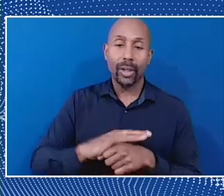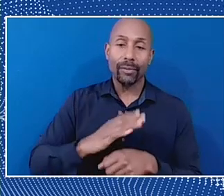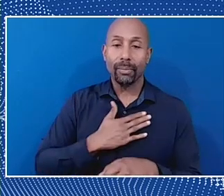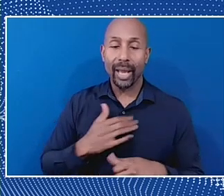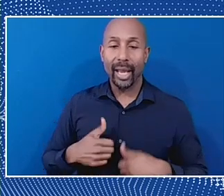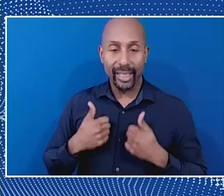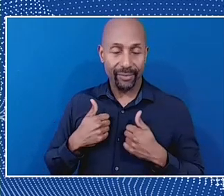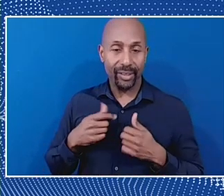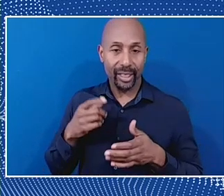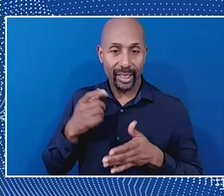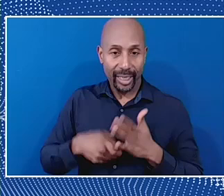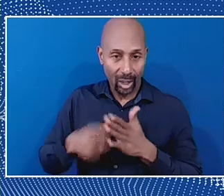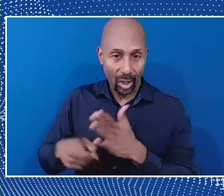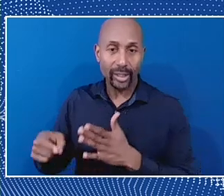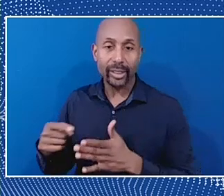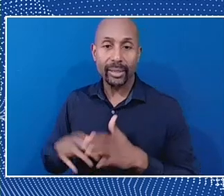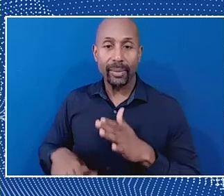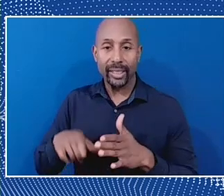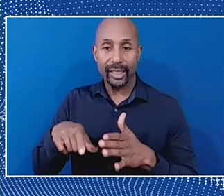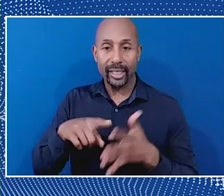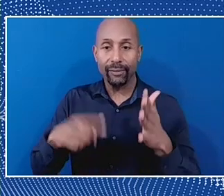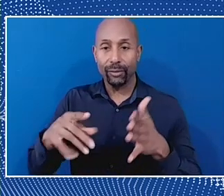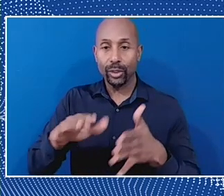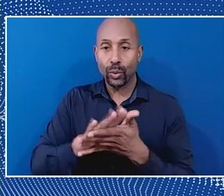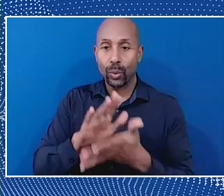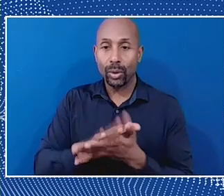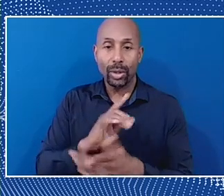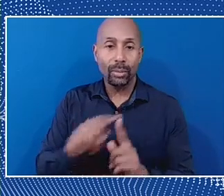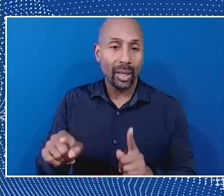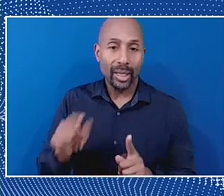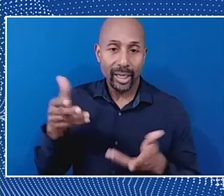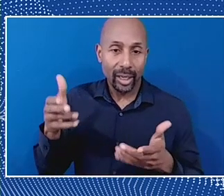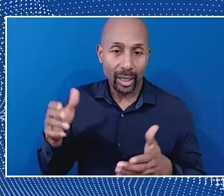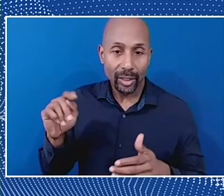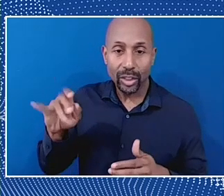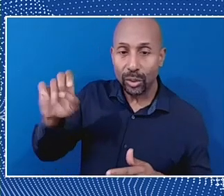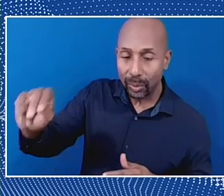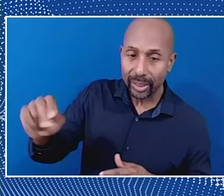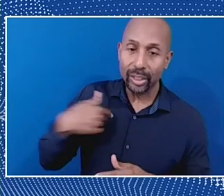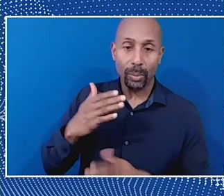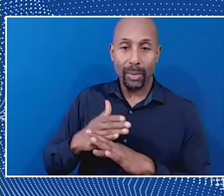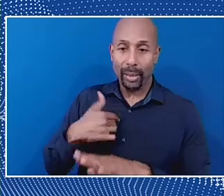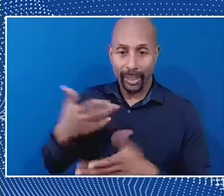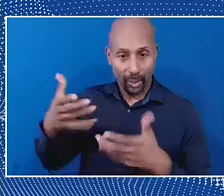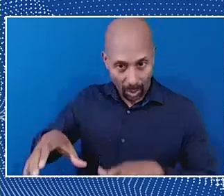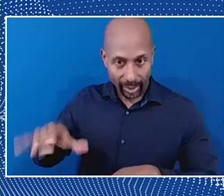I took on student loan debt in need of support. I knew that this would impact me drastically after college, but I had no